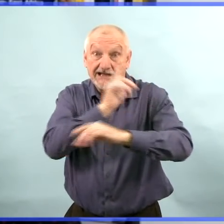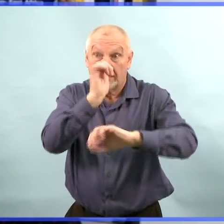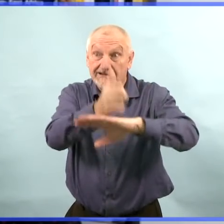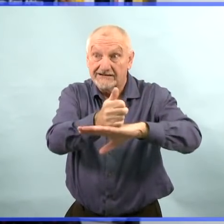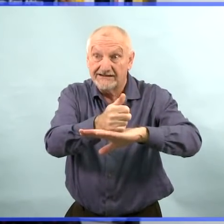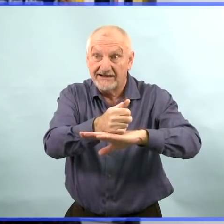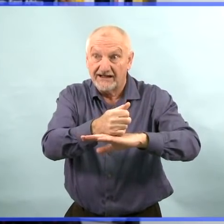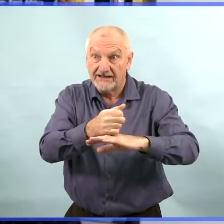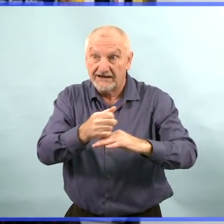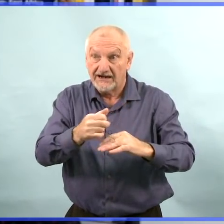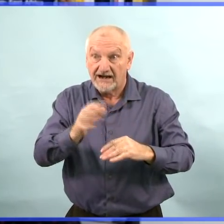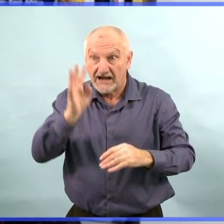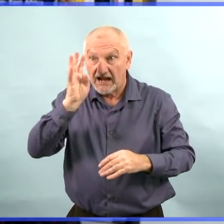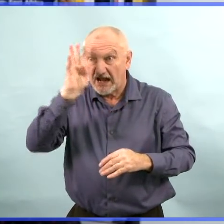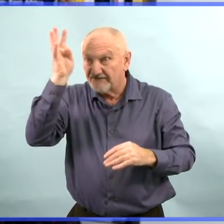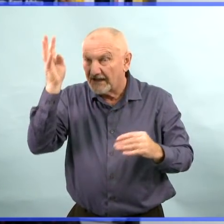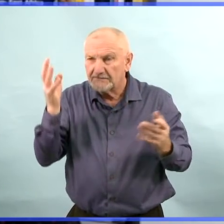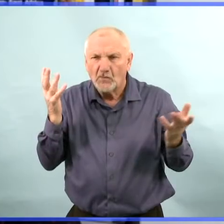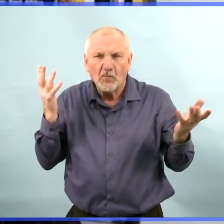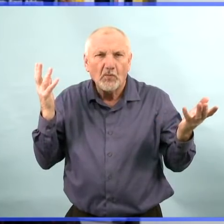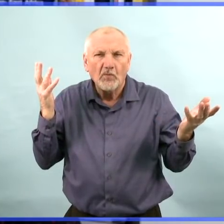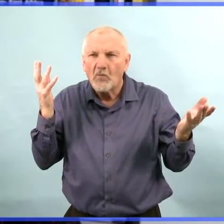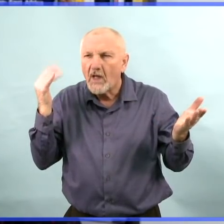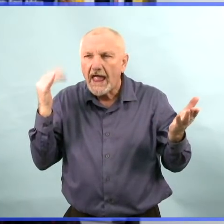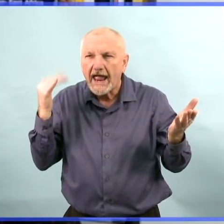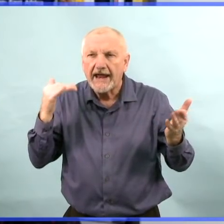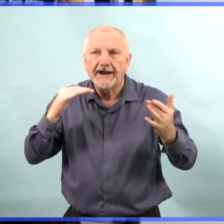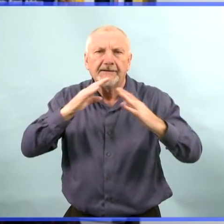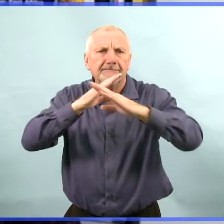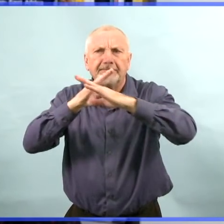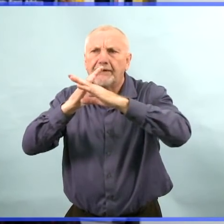on reducing barriers for people who want a vaccine in a smaller site